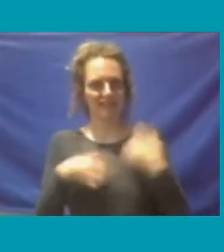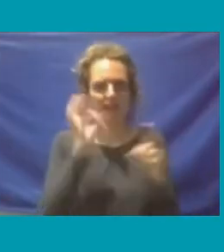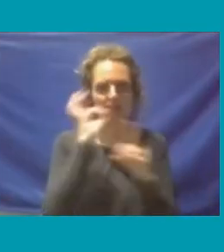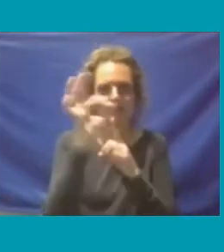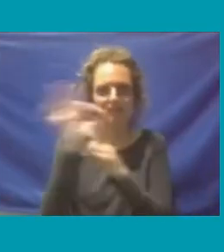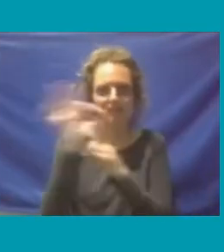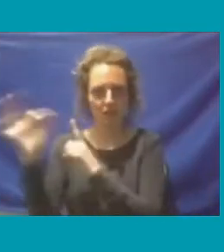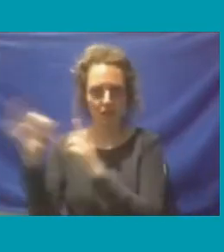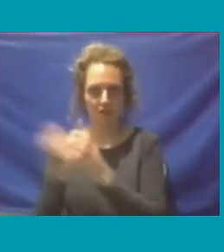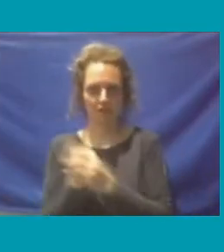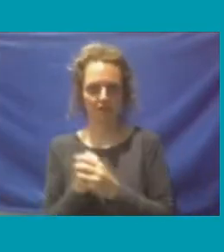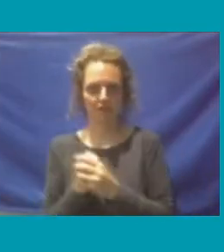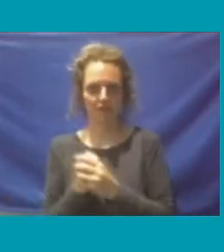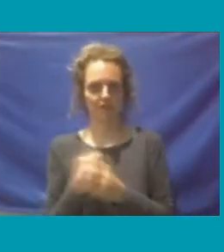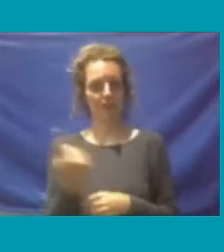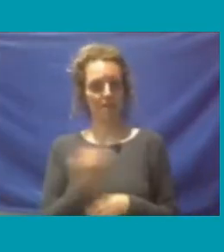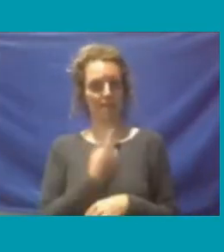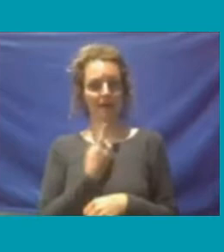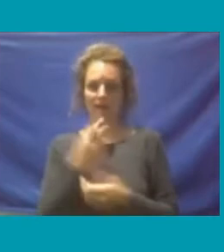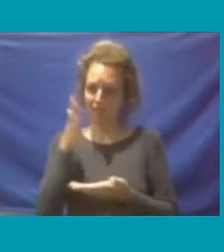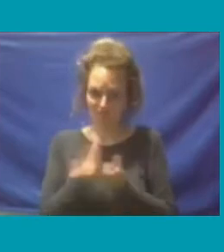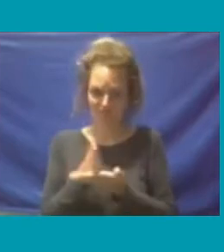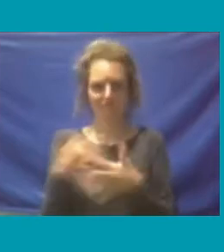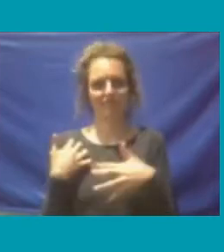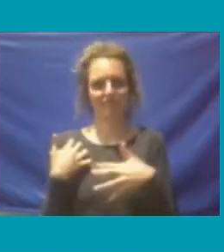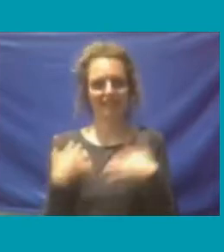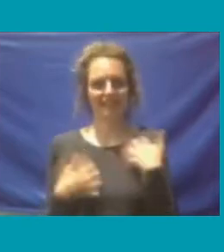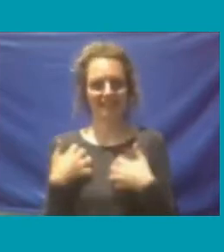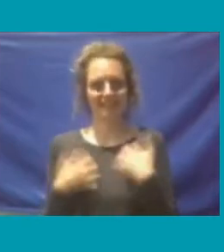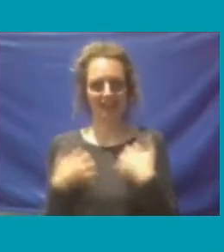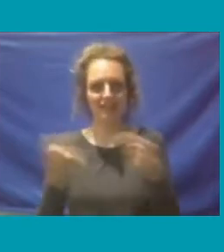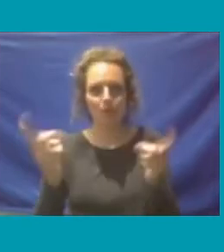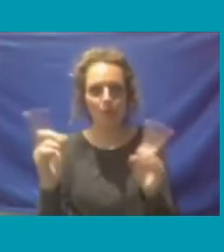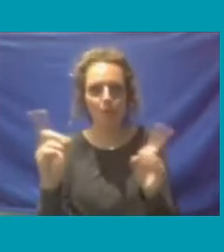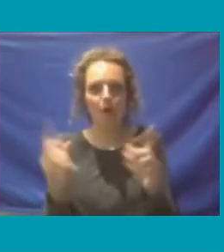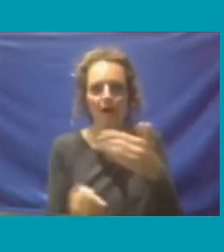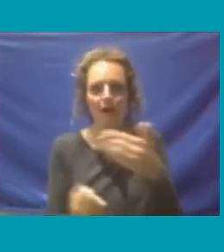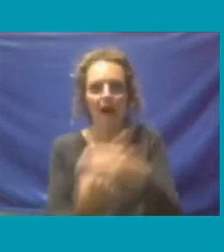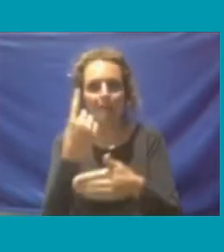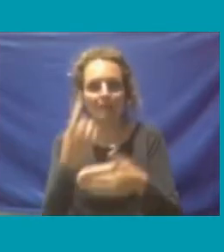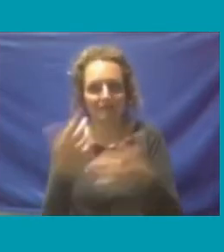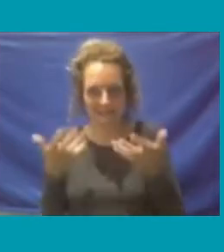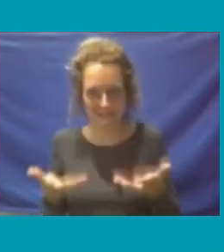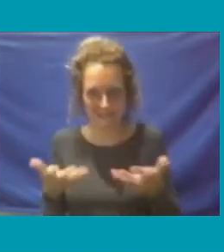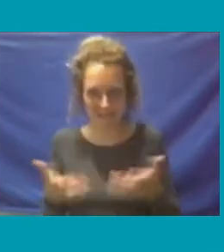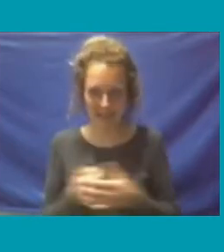to what is going to come out today and very excited to be involved